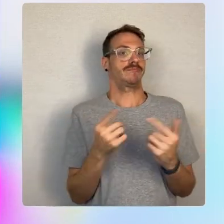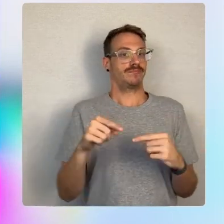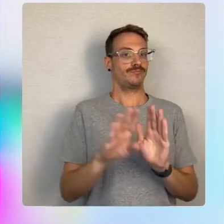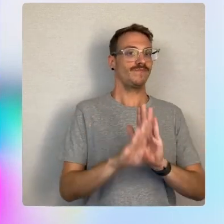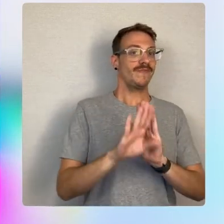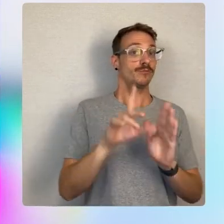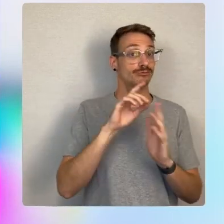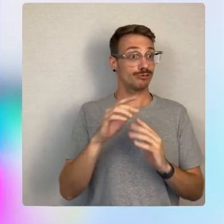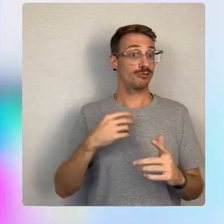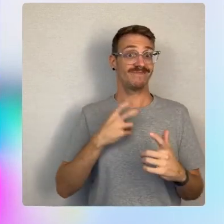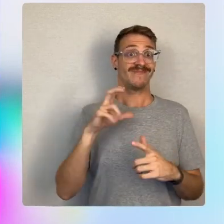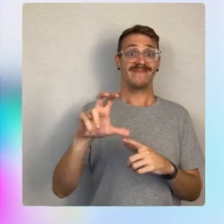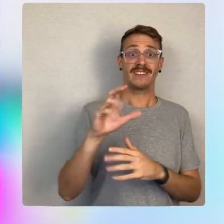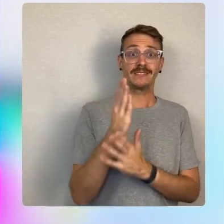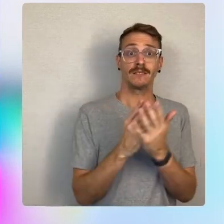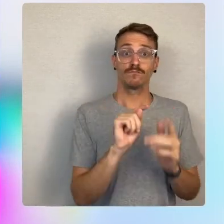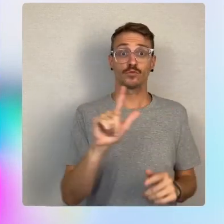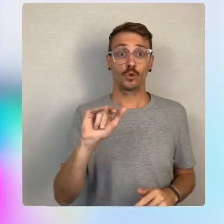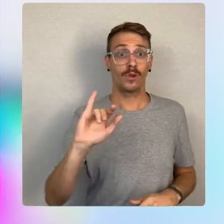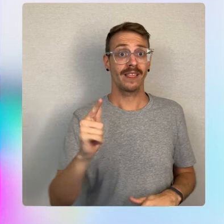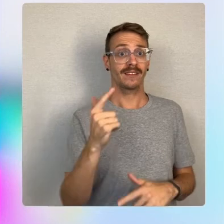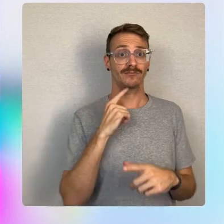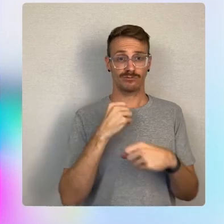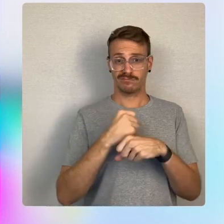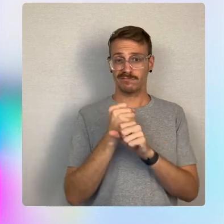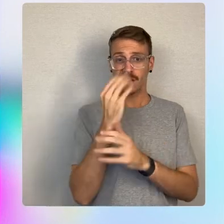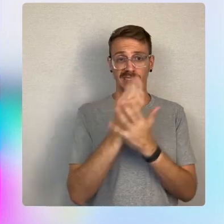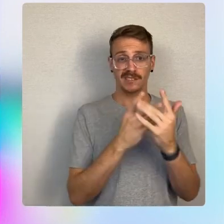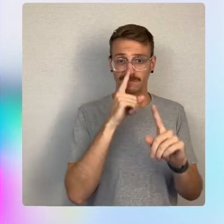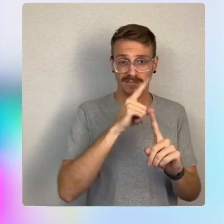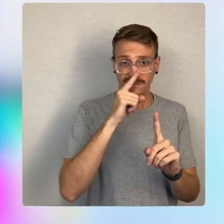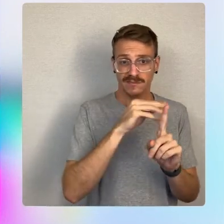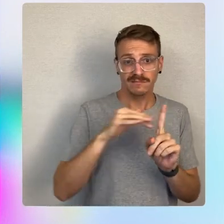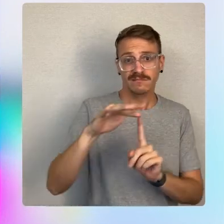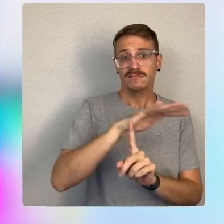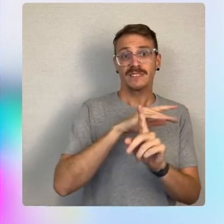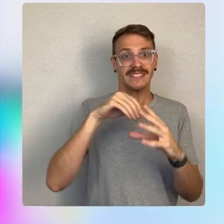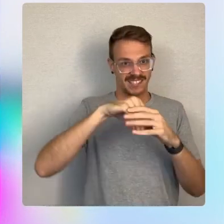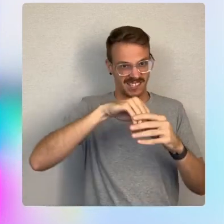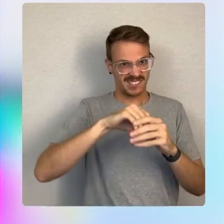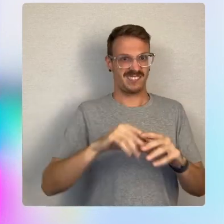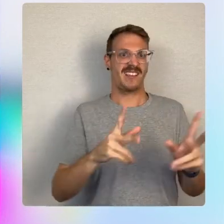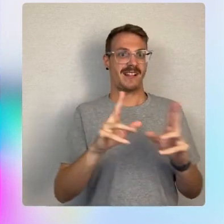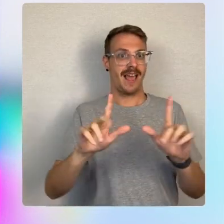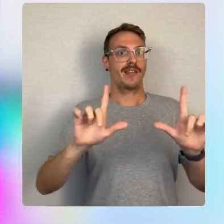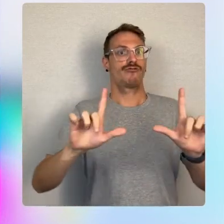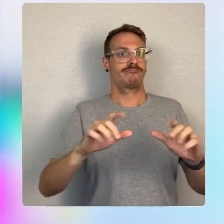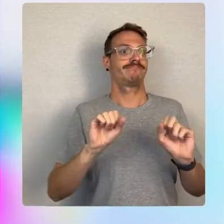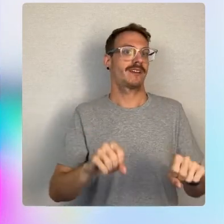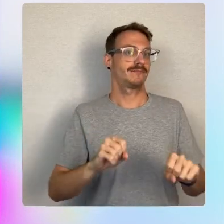to invest in some tooling to create kind of as much simulation within the editor as possible,